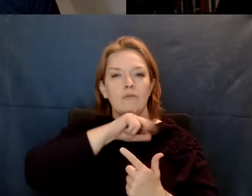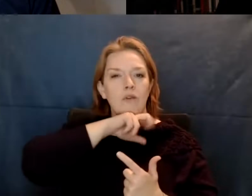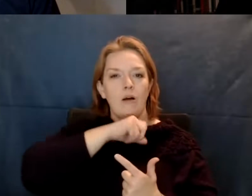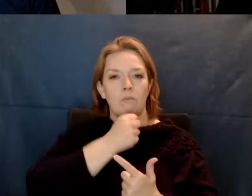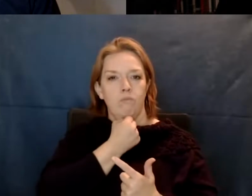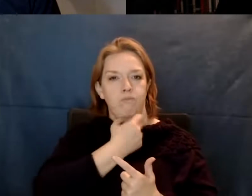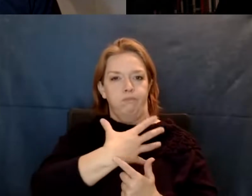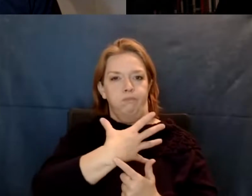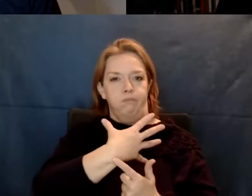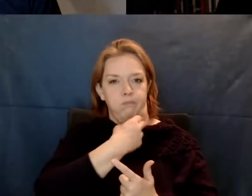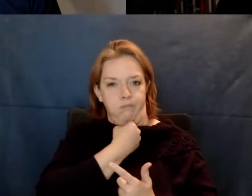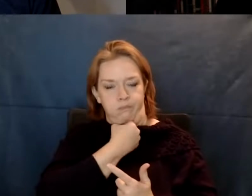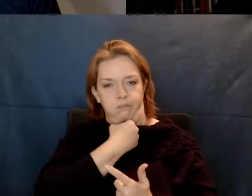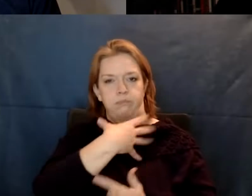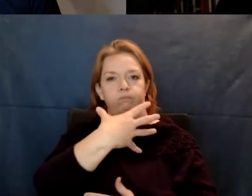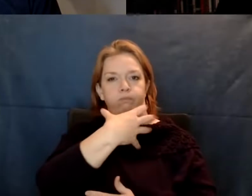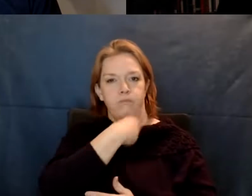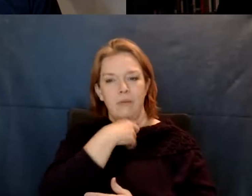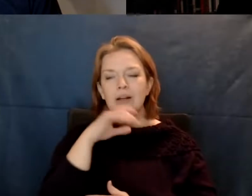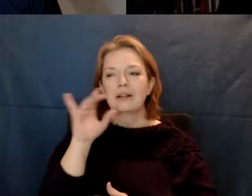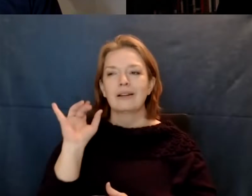by the lake.